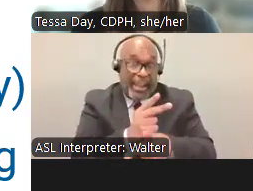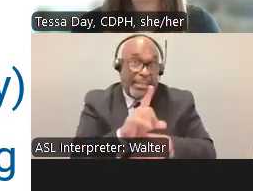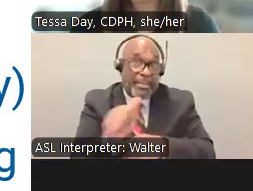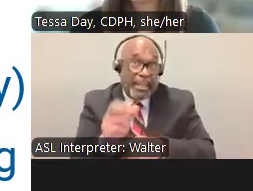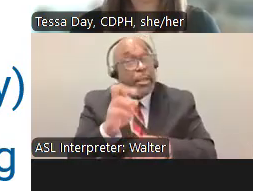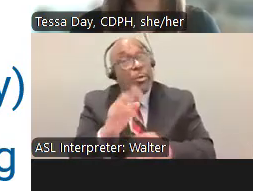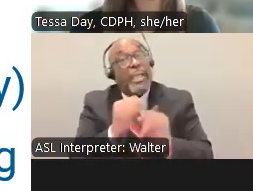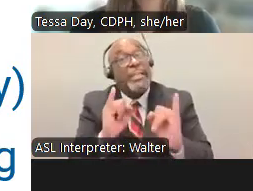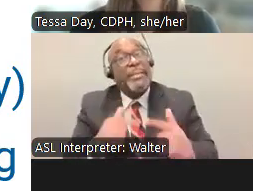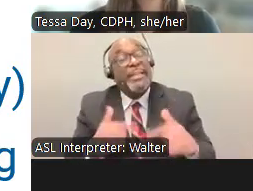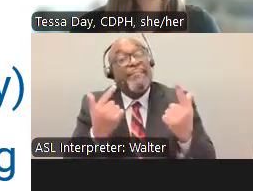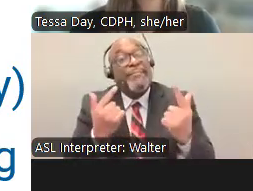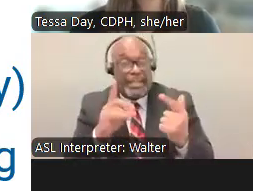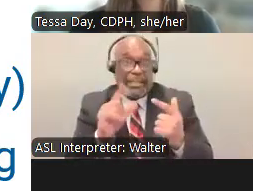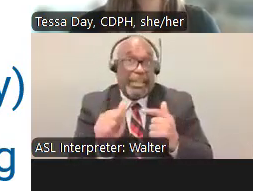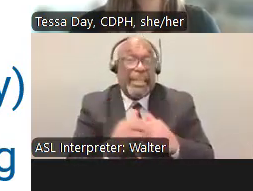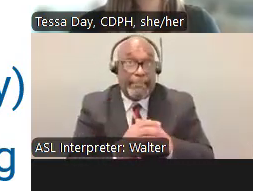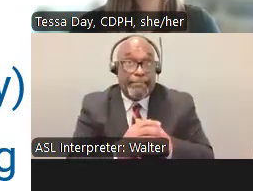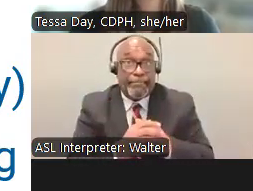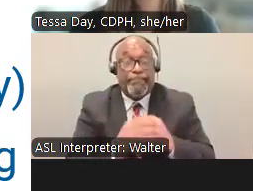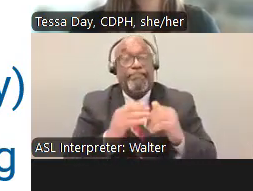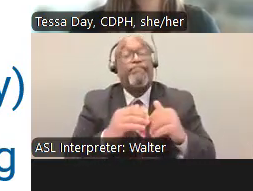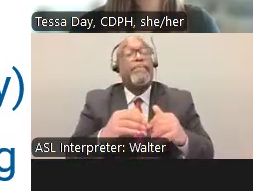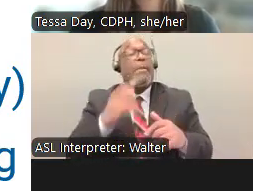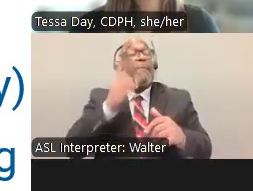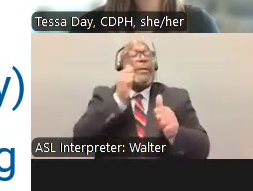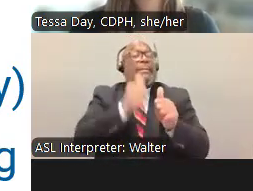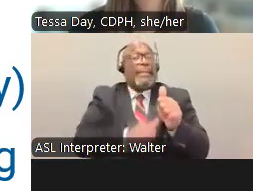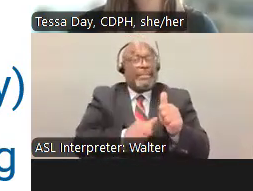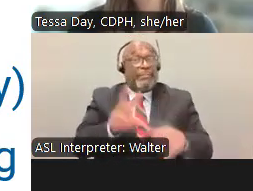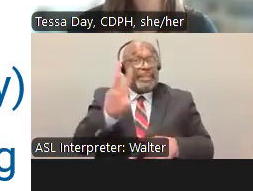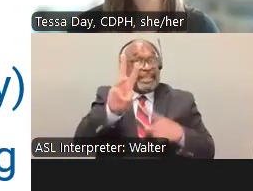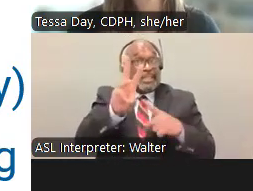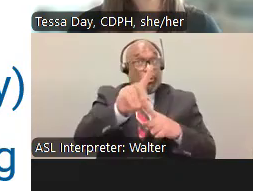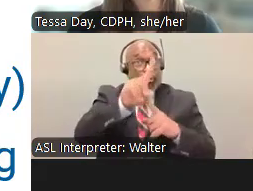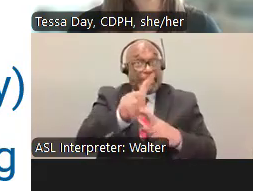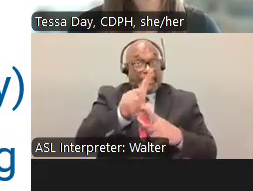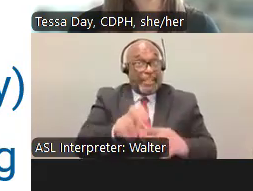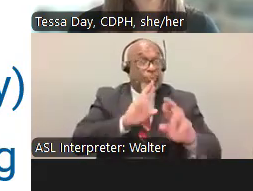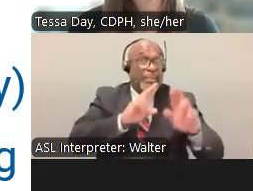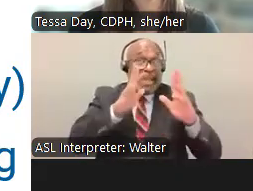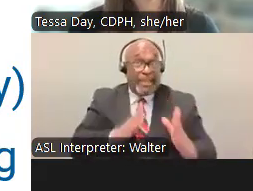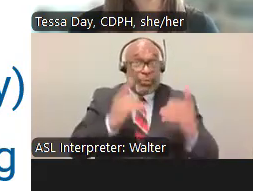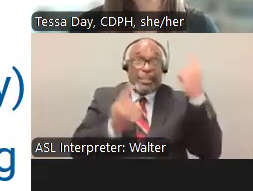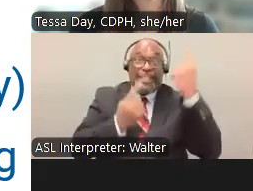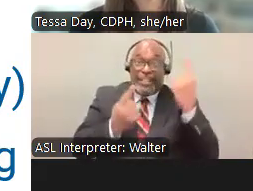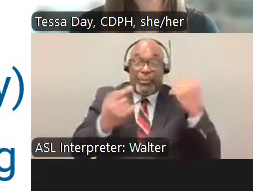13:21:12 independent living disability. 13:21:15 For each of the six questions, 13:21:16 respondents were considered as 13:21:18 having a specific disability